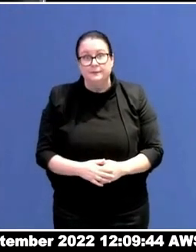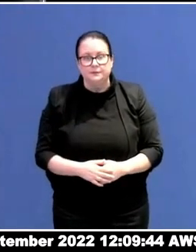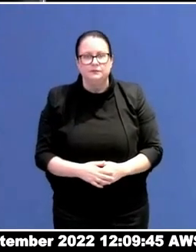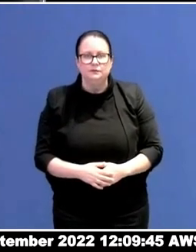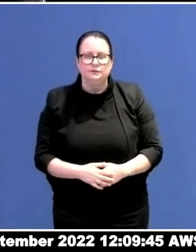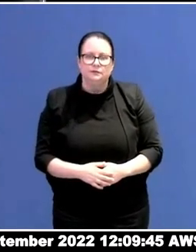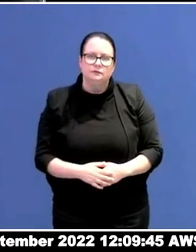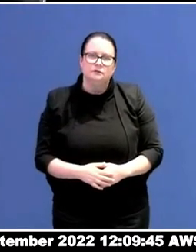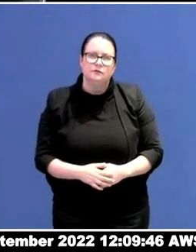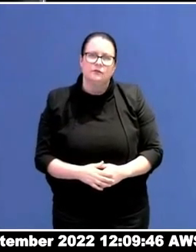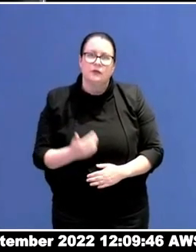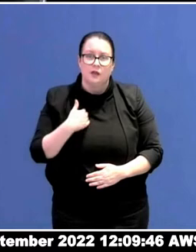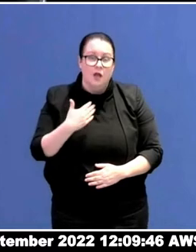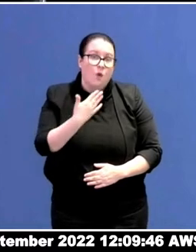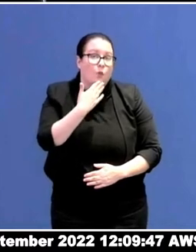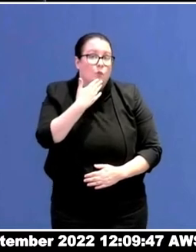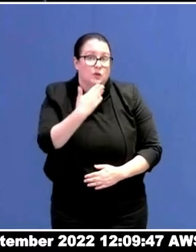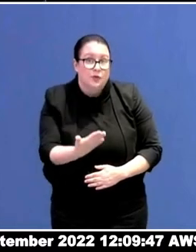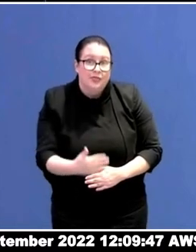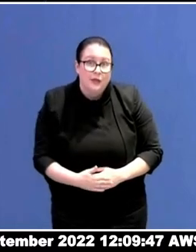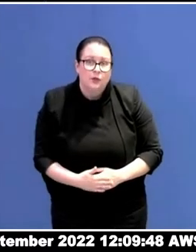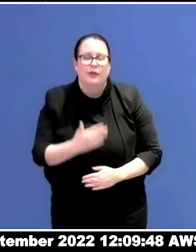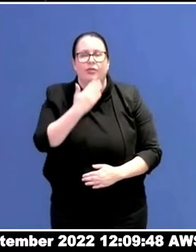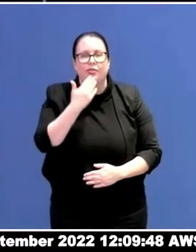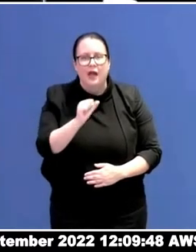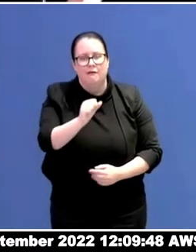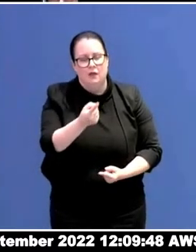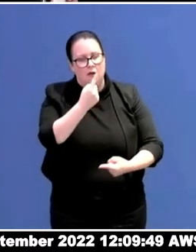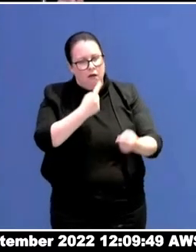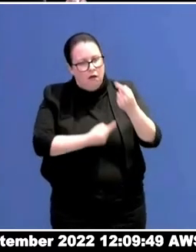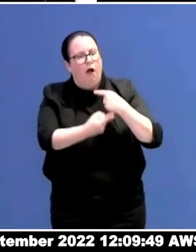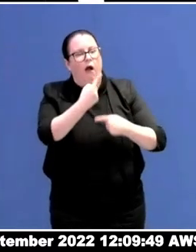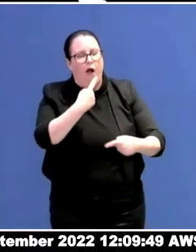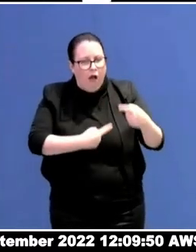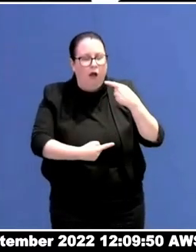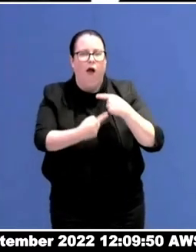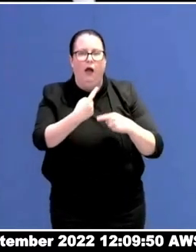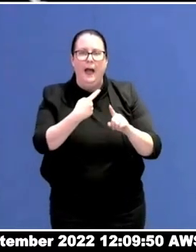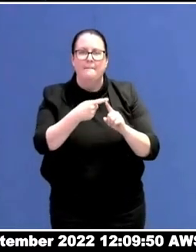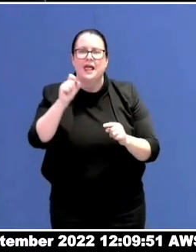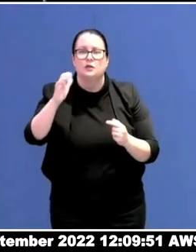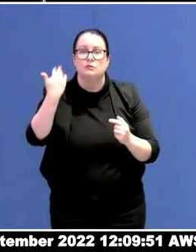Look, I would like to thank you very much for the evidence you have given and for the statement that you have provided to us.